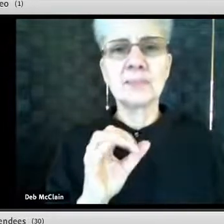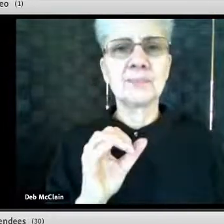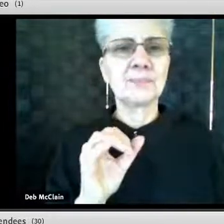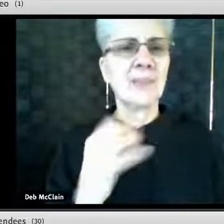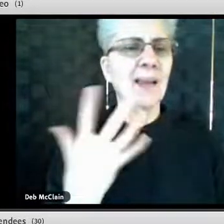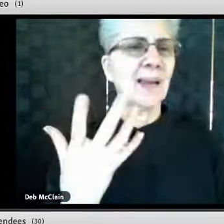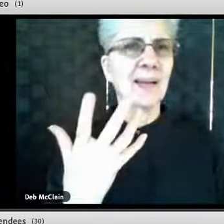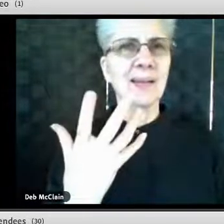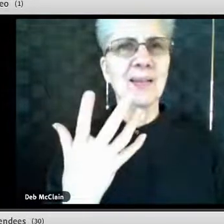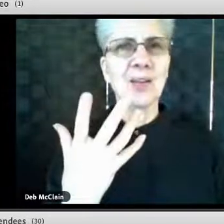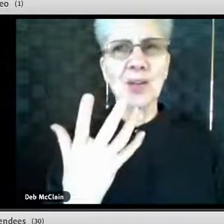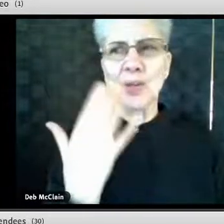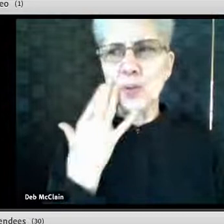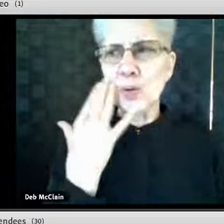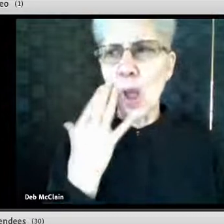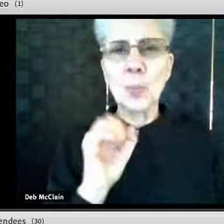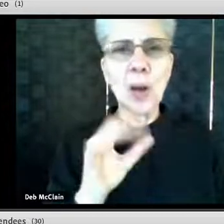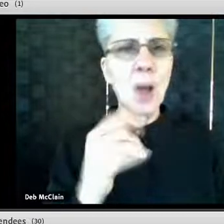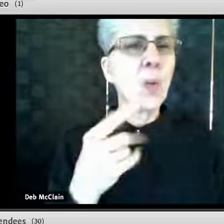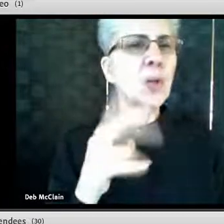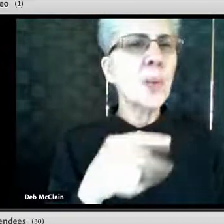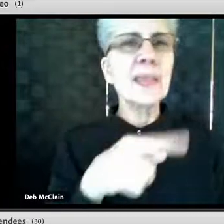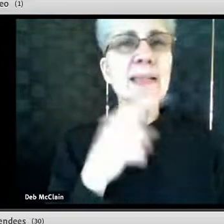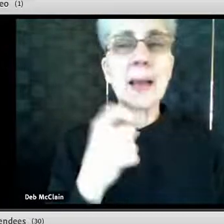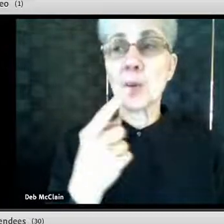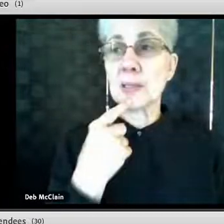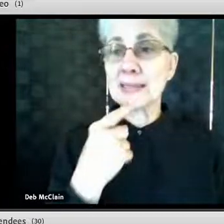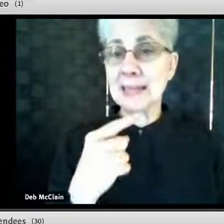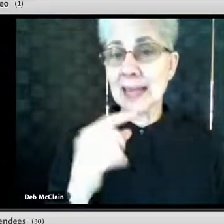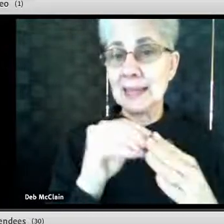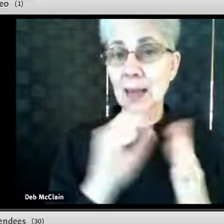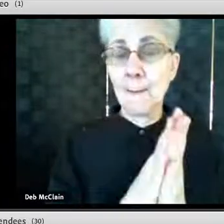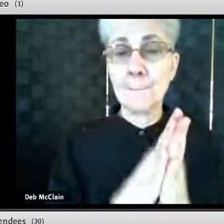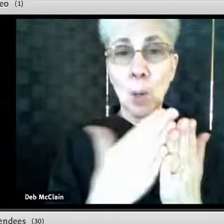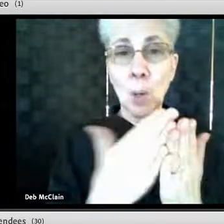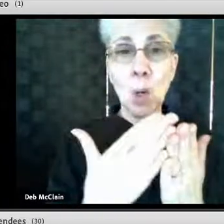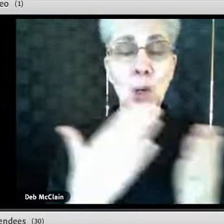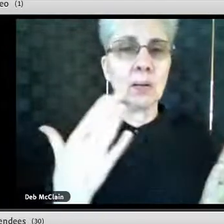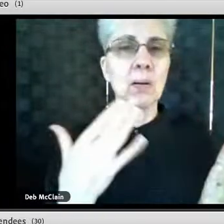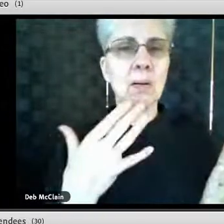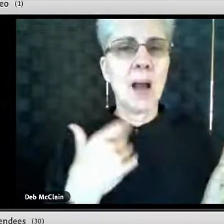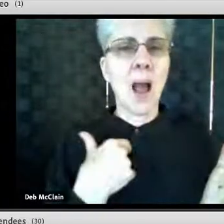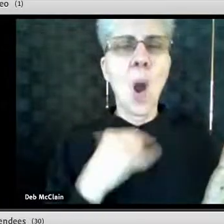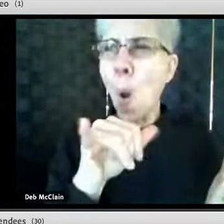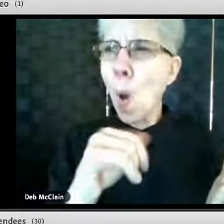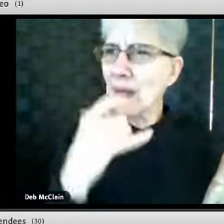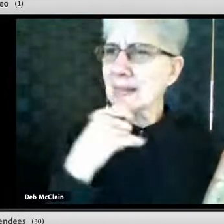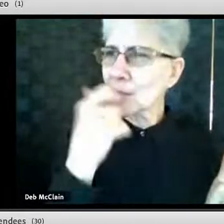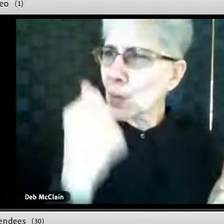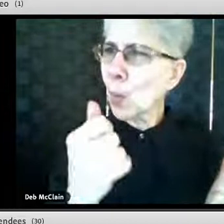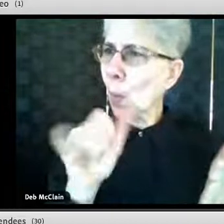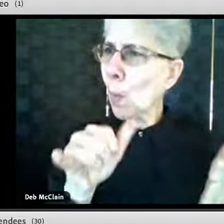You put out, "What are you reading this summer?", and somebody puts their book name in there. Oh, that sounds good.